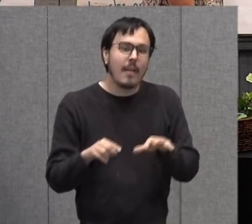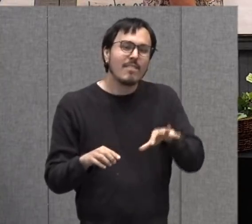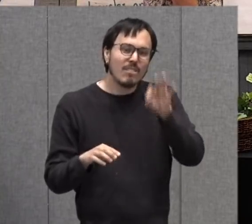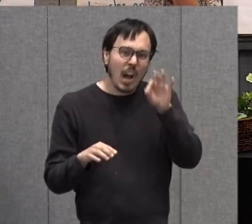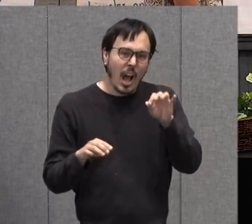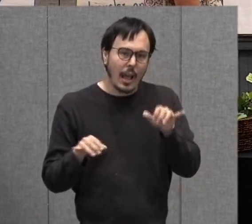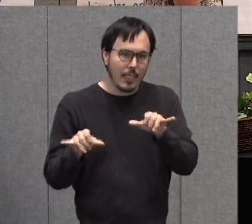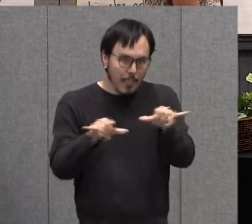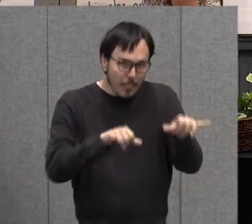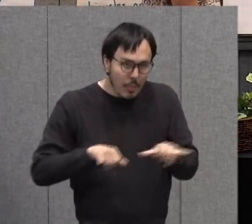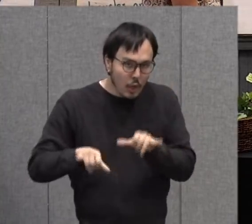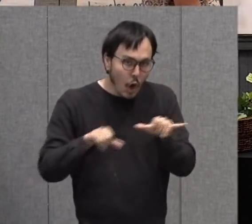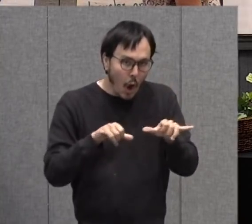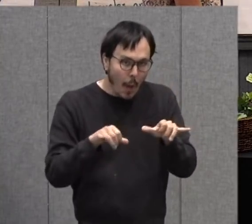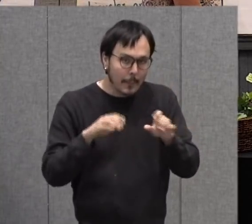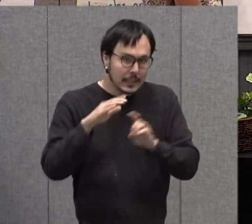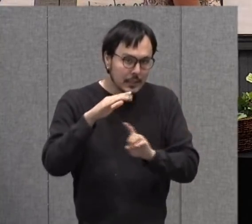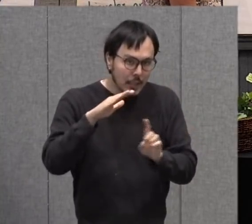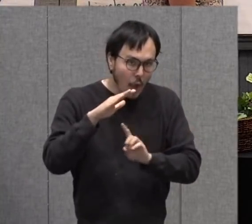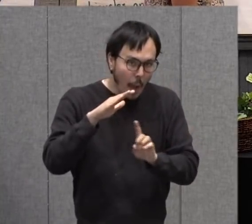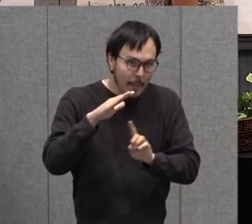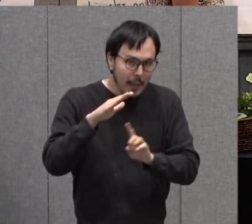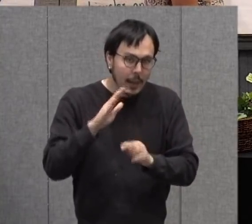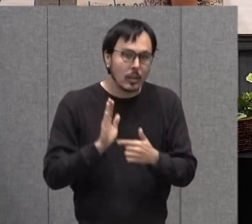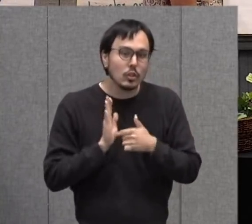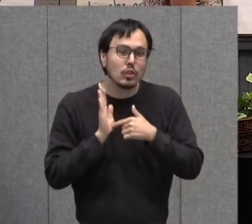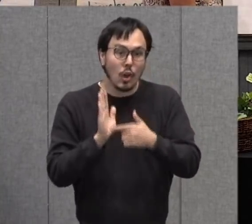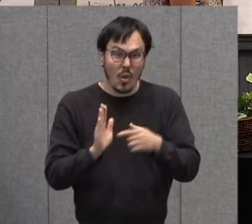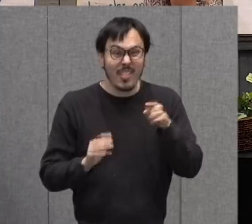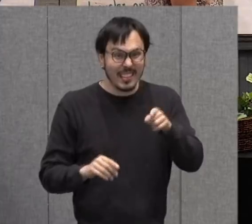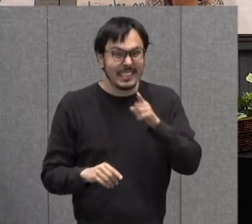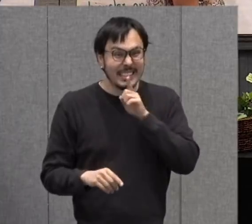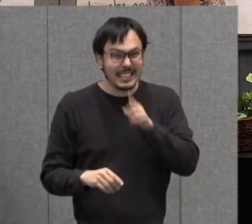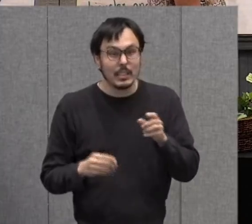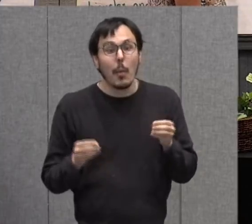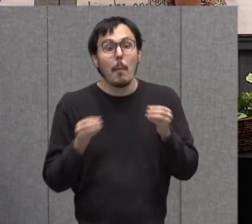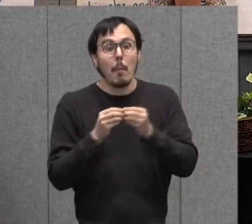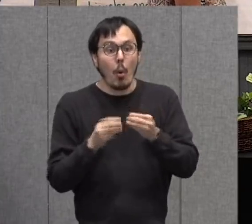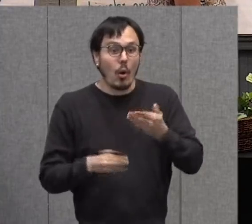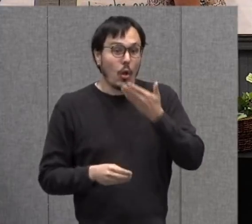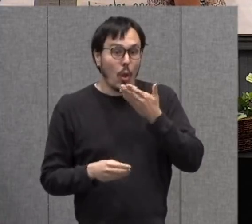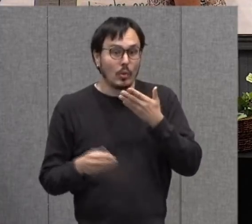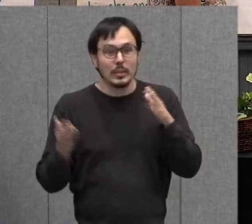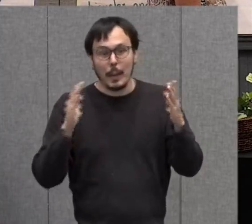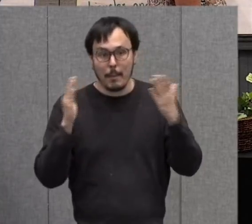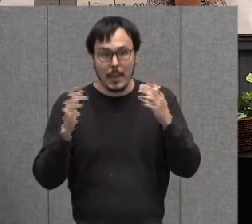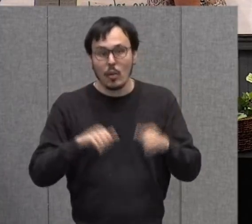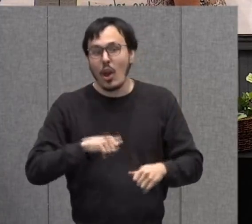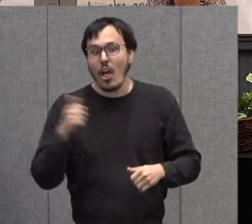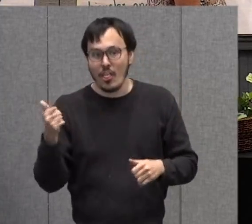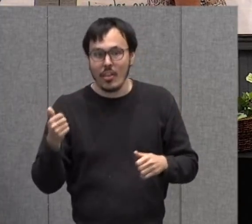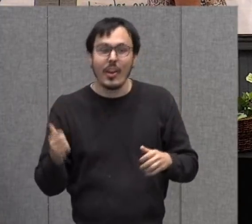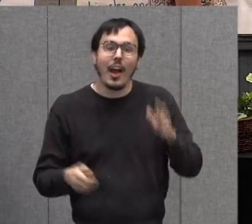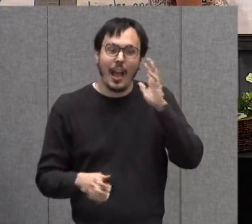to prove that this is much closer than this. All right, so I'm gonna leave you with that